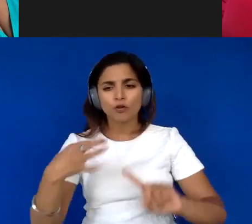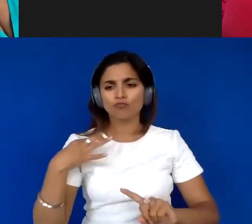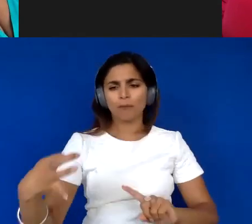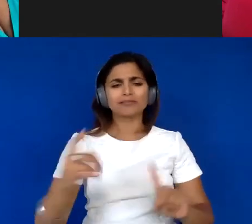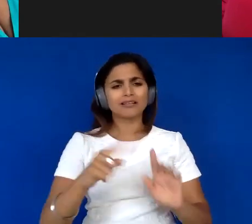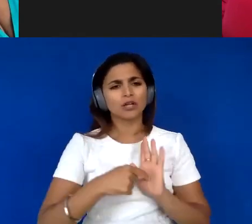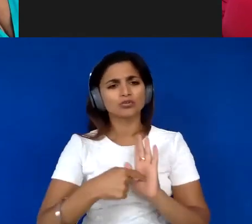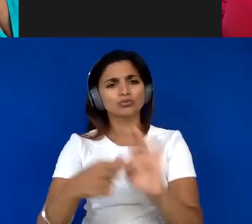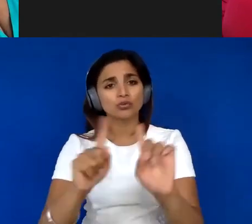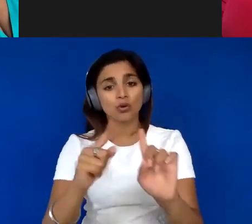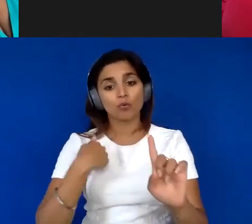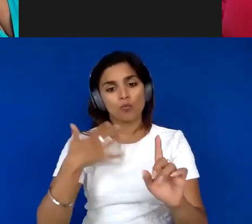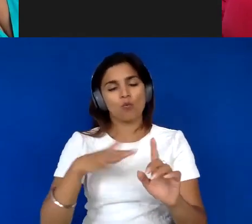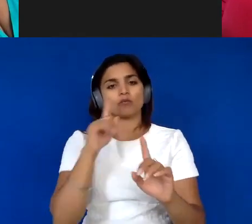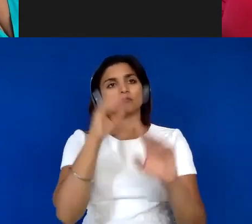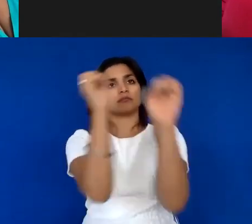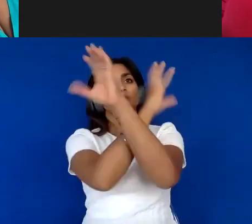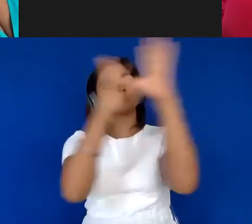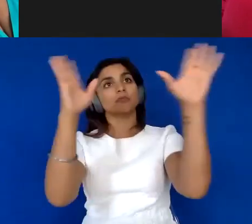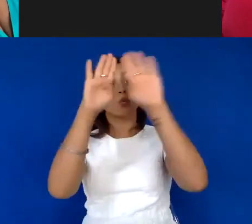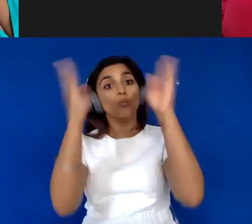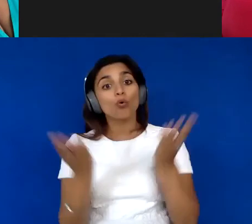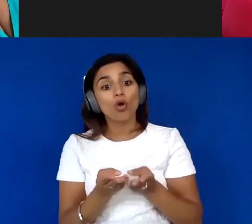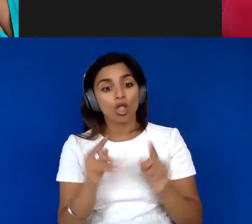understand the world is in a holistic way the same way we were talking about